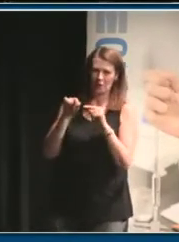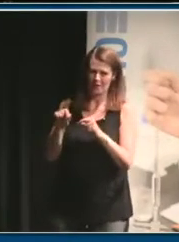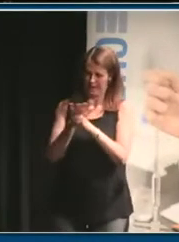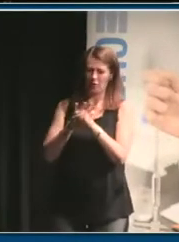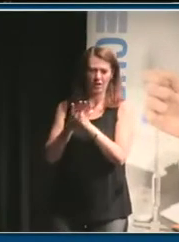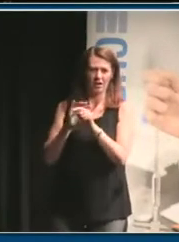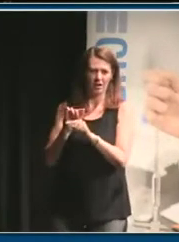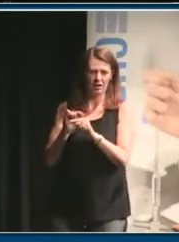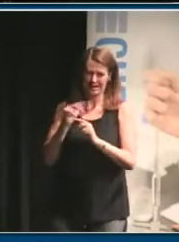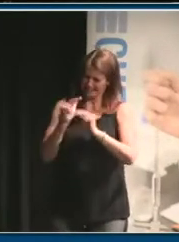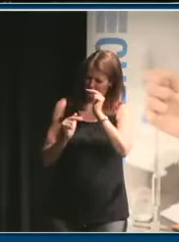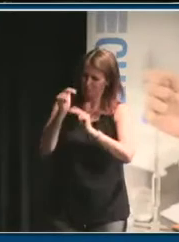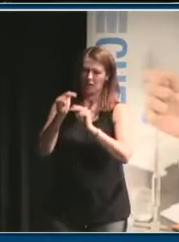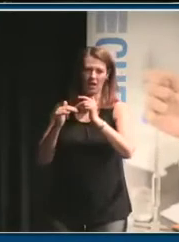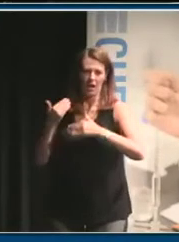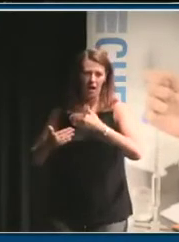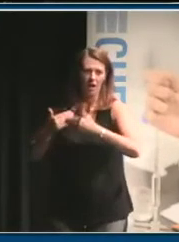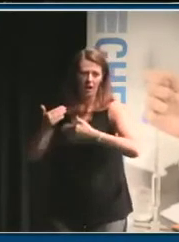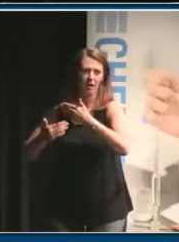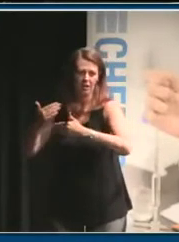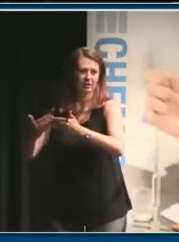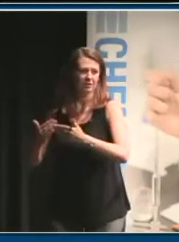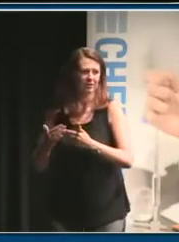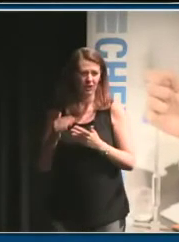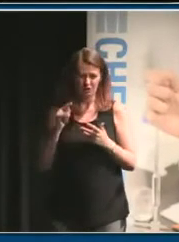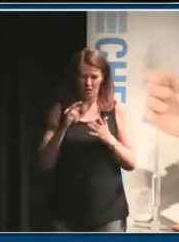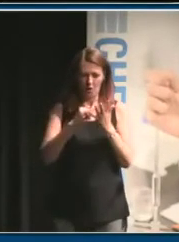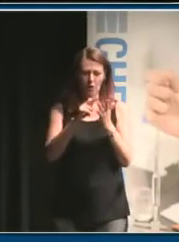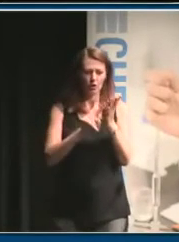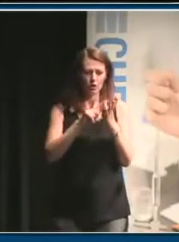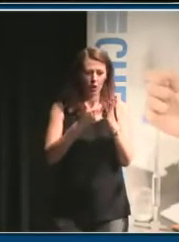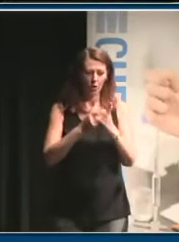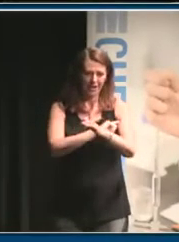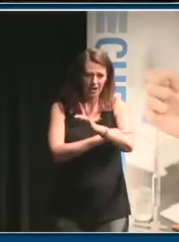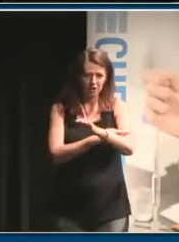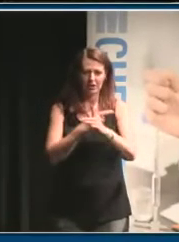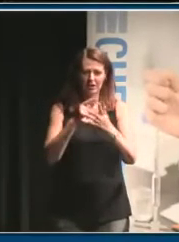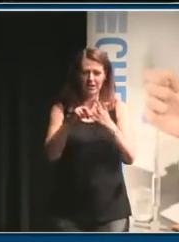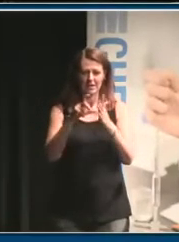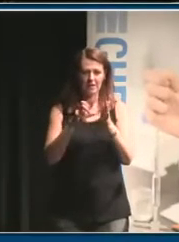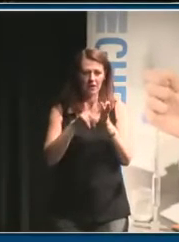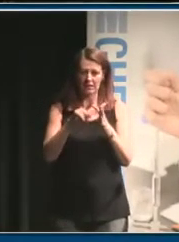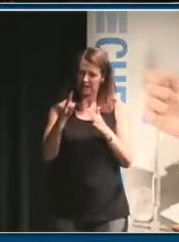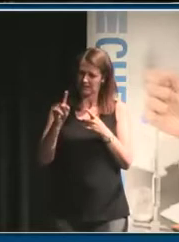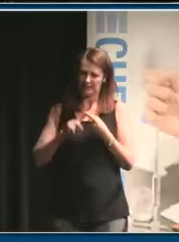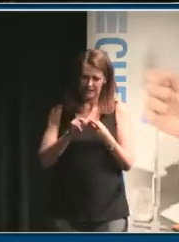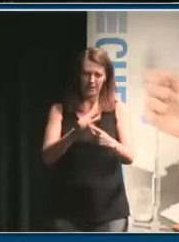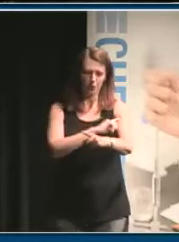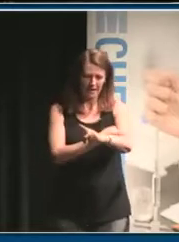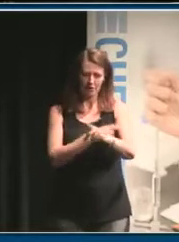It is the building blocks so a solar energy device is a sustainable technology but if it's using